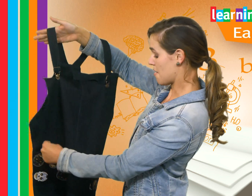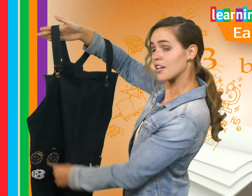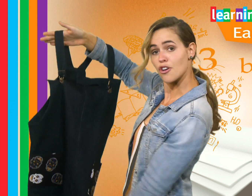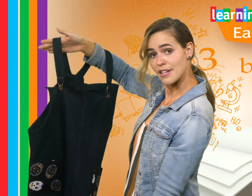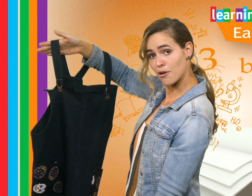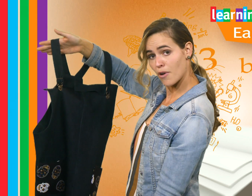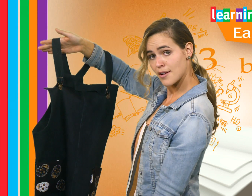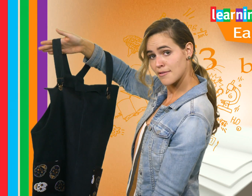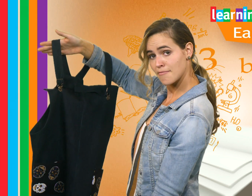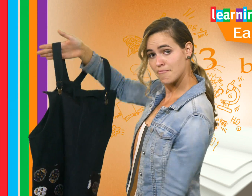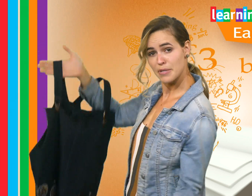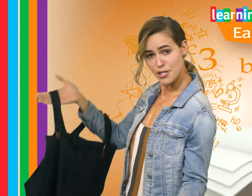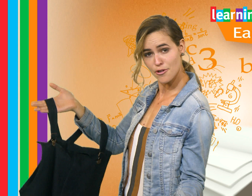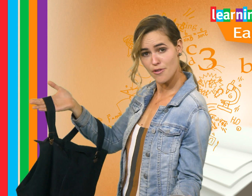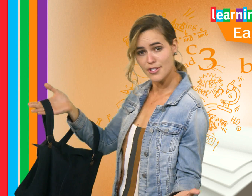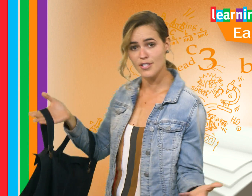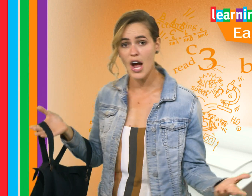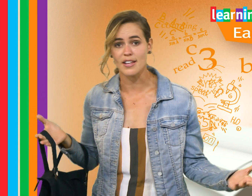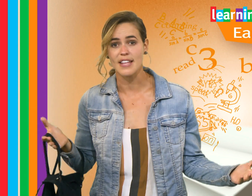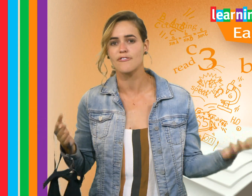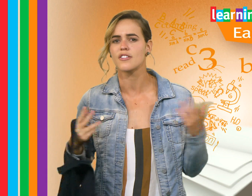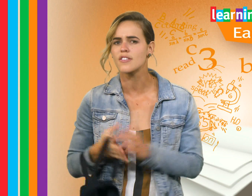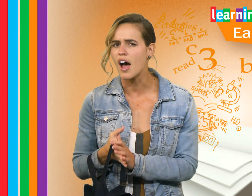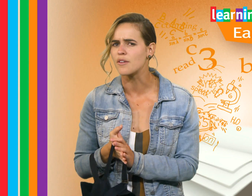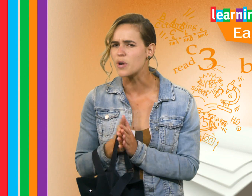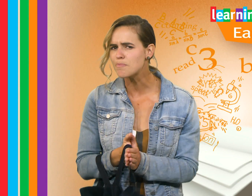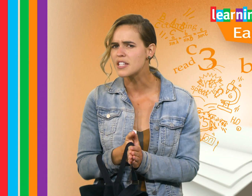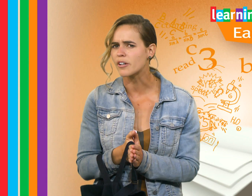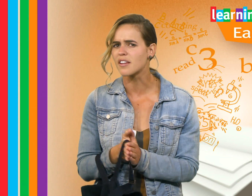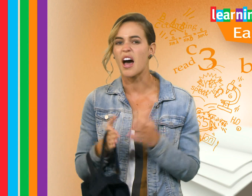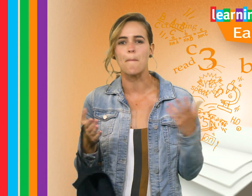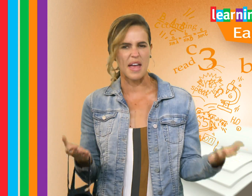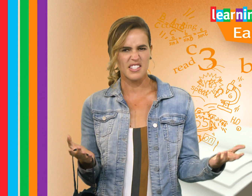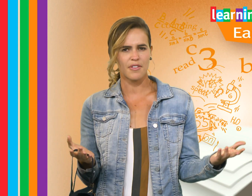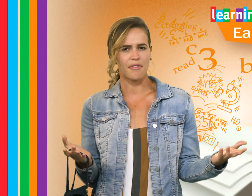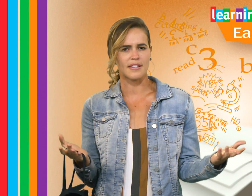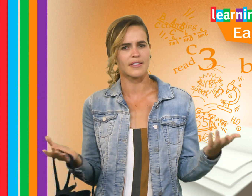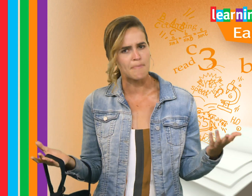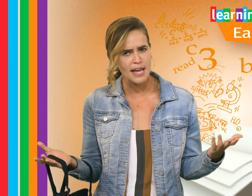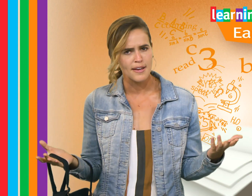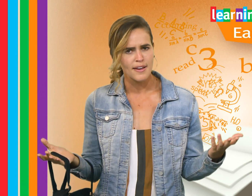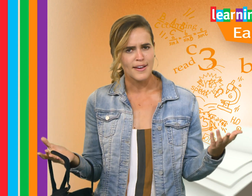I think it turned out all right. But did you know designers have to decide, which materials are best for the things that they make?